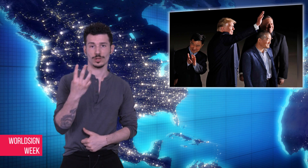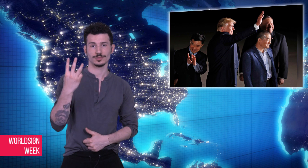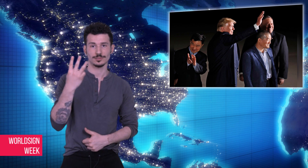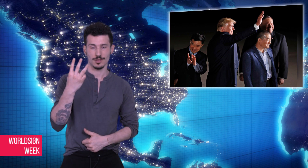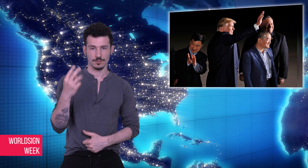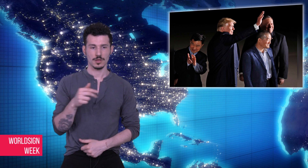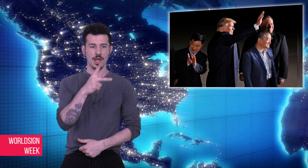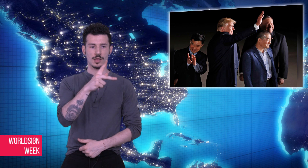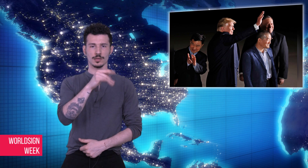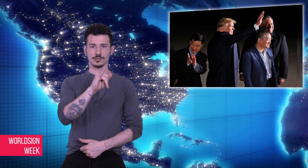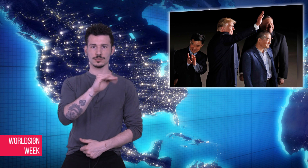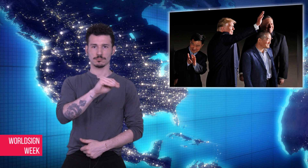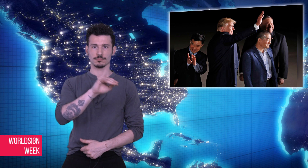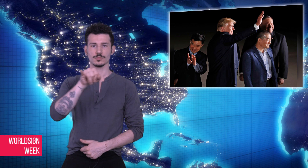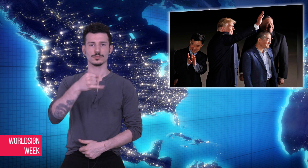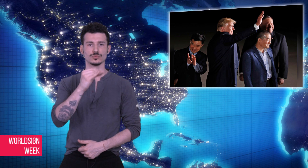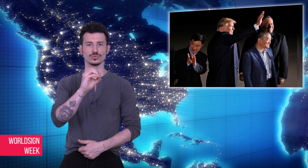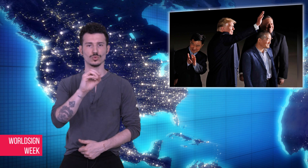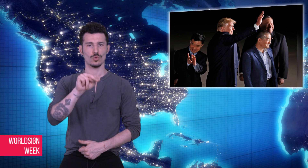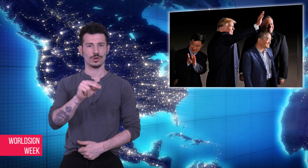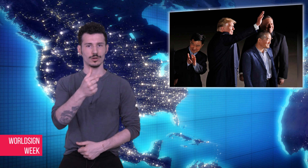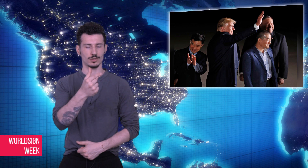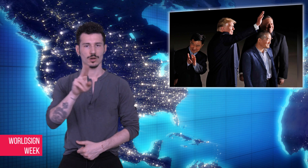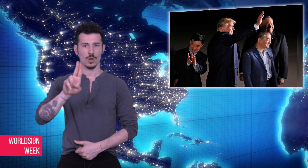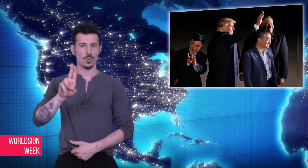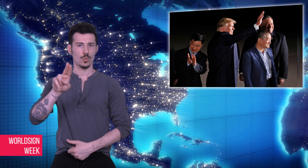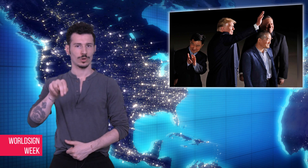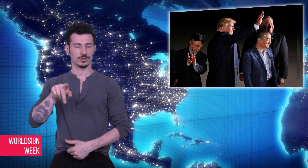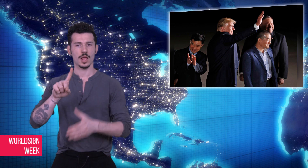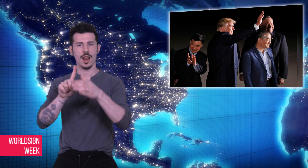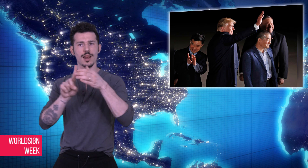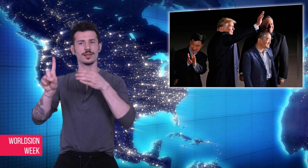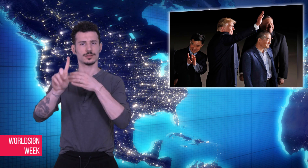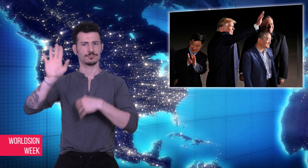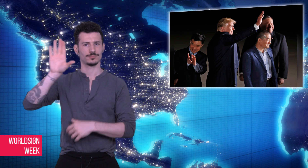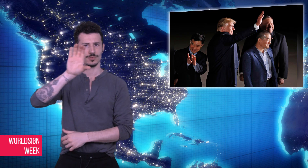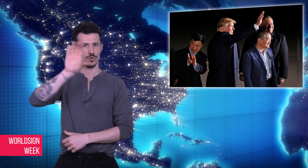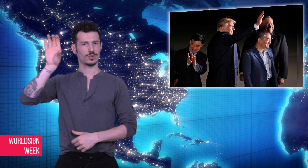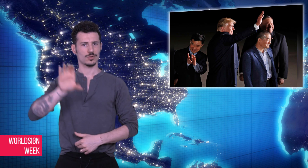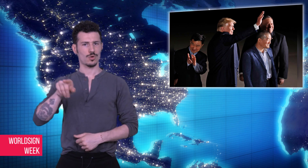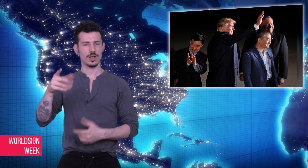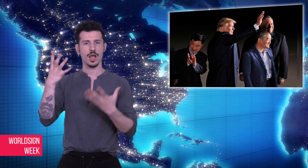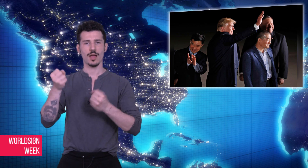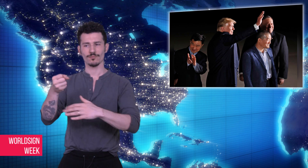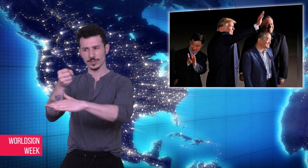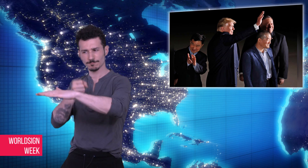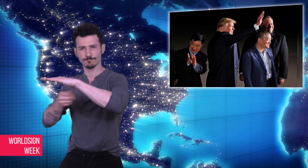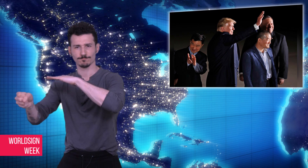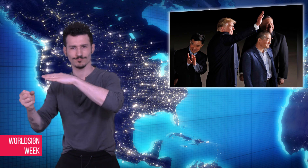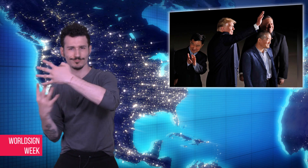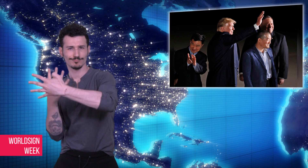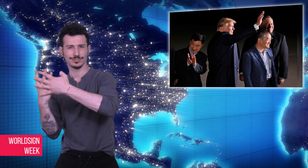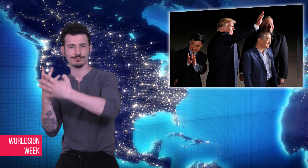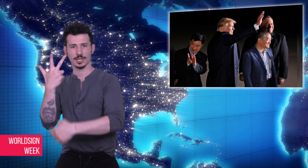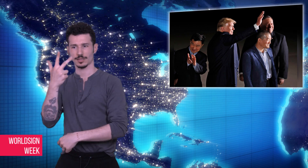Last Wednesday, Kim Jong Un, leader of North Korea, released three